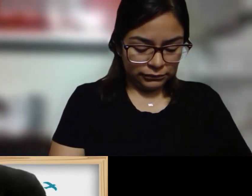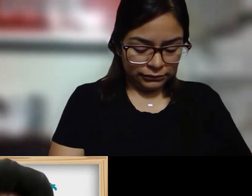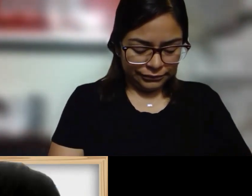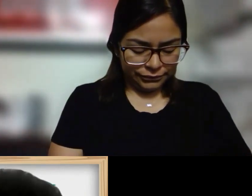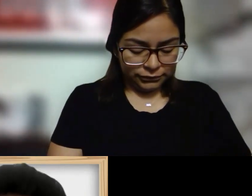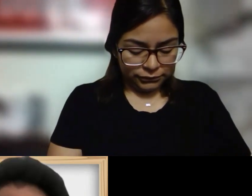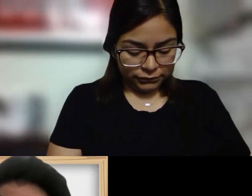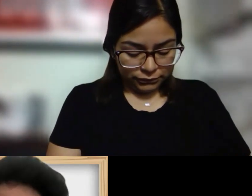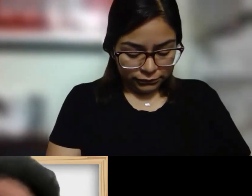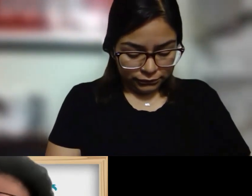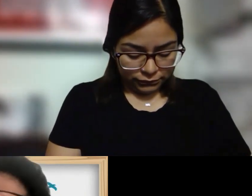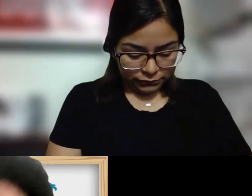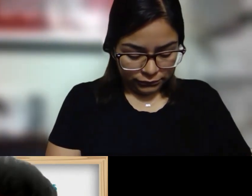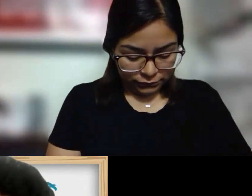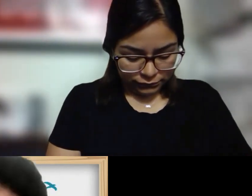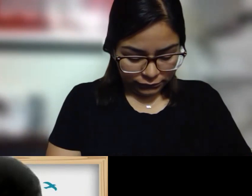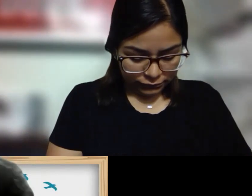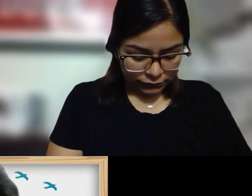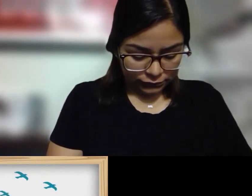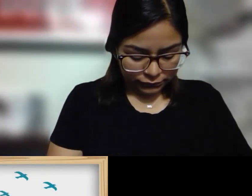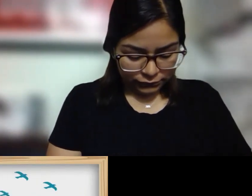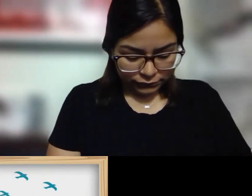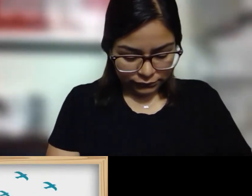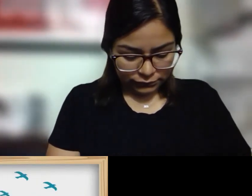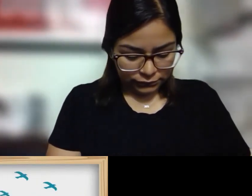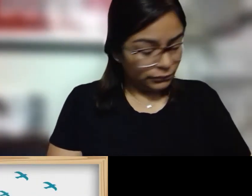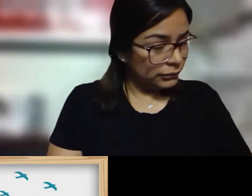Miss Victoria did I miss